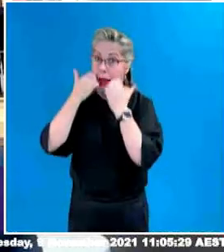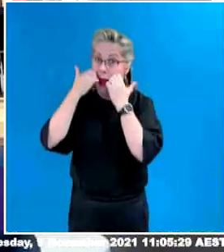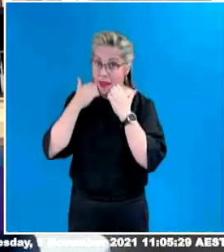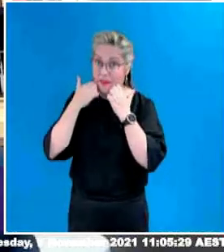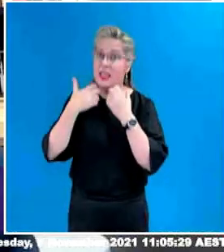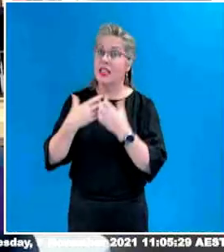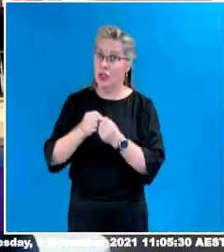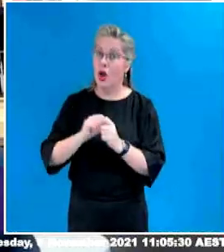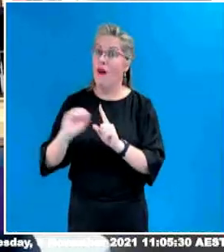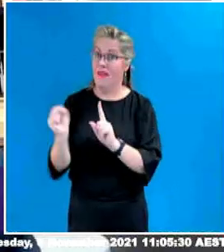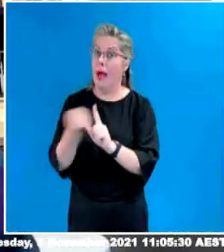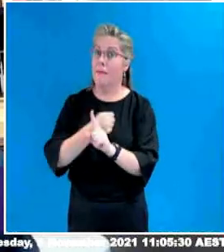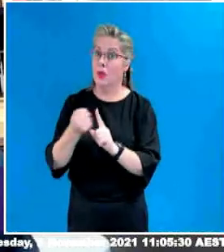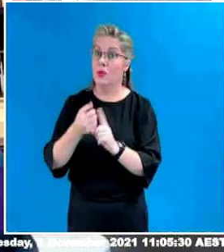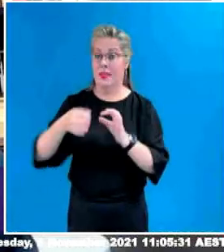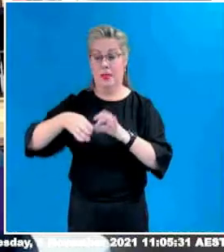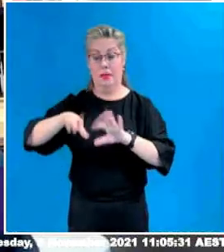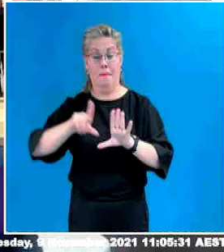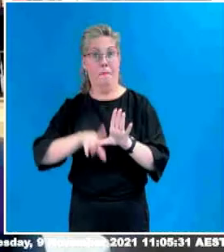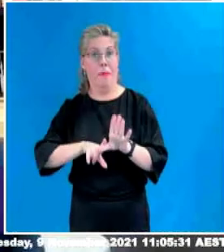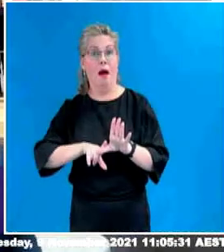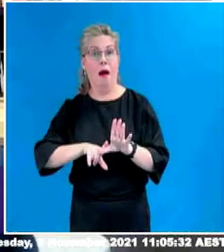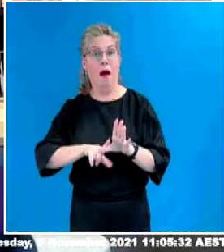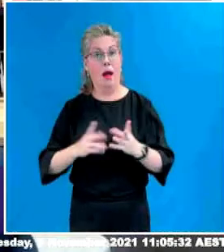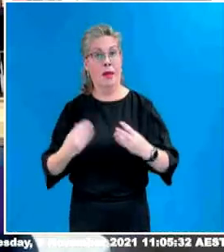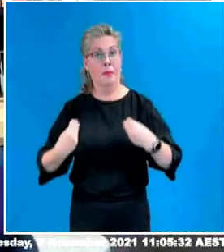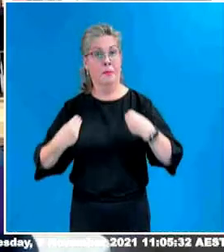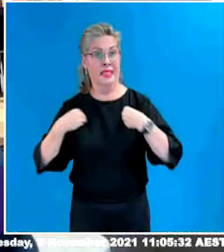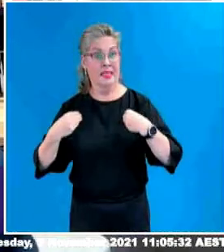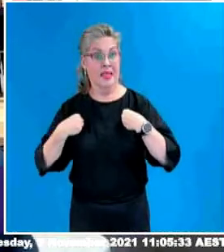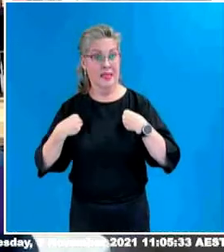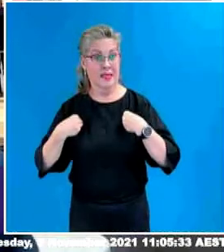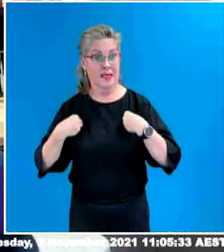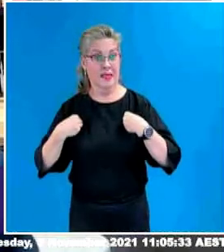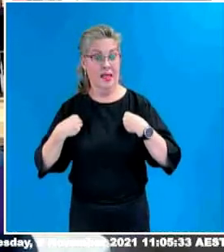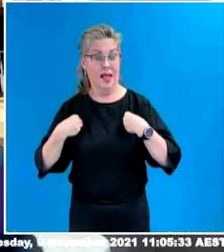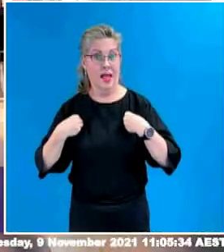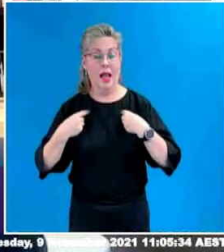that in order to make change you need to involve a plethora